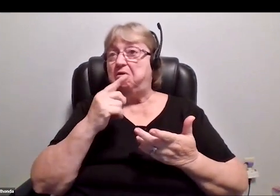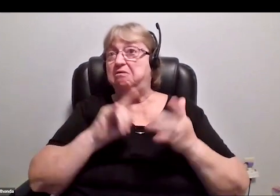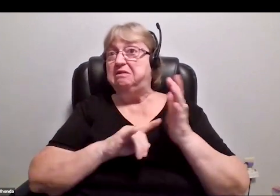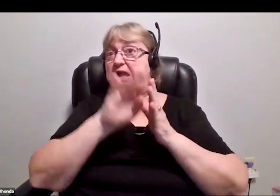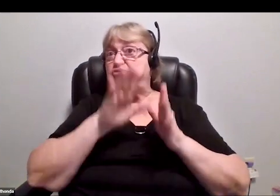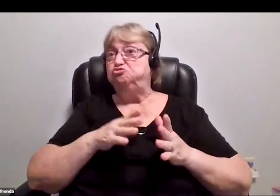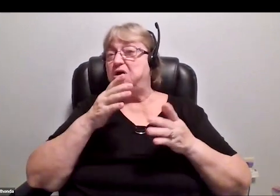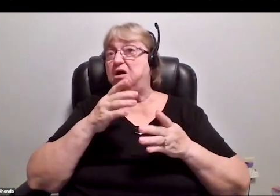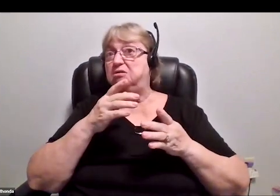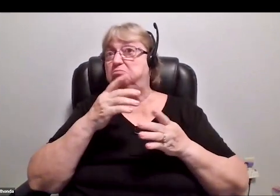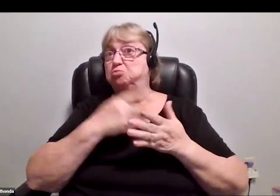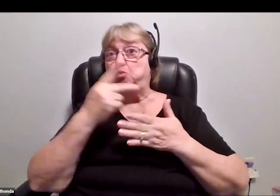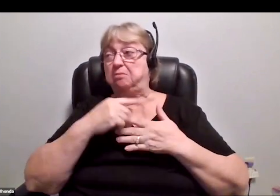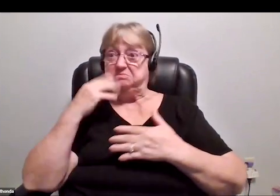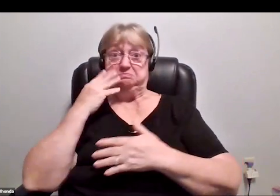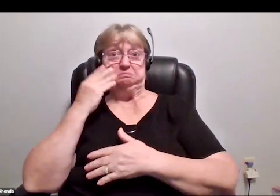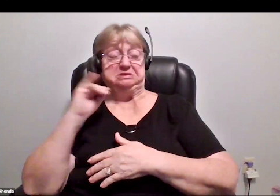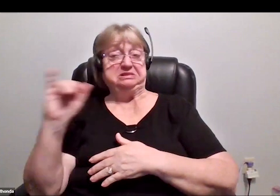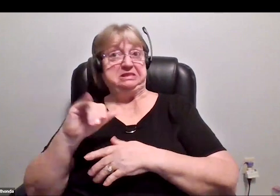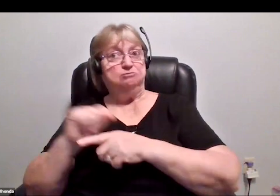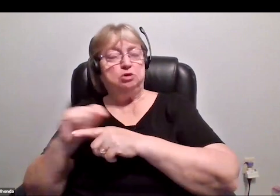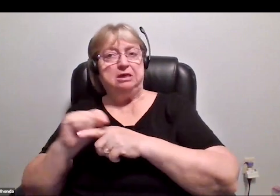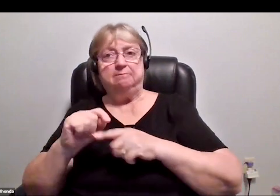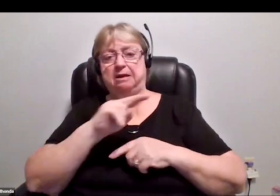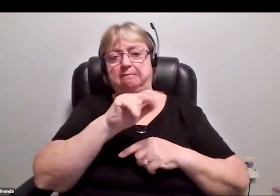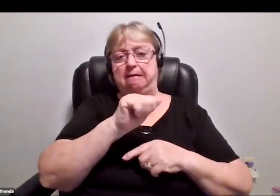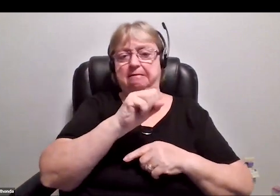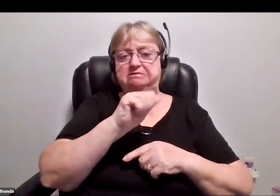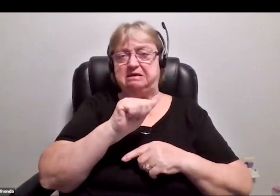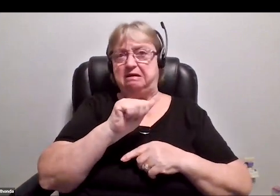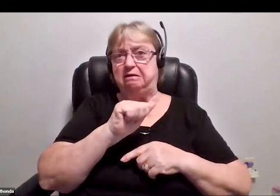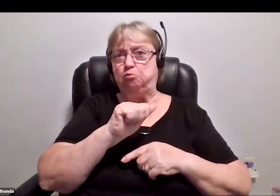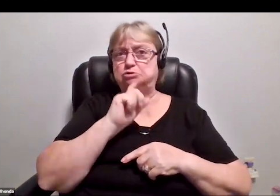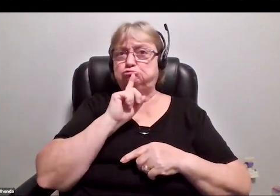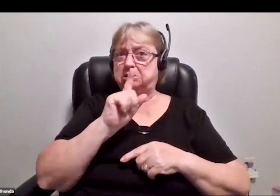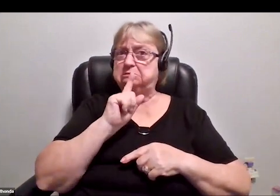even though they went through all the same training. NASA was really interested in studying them